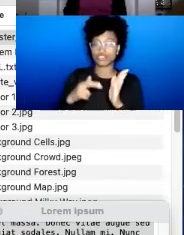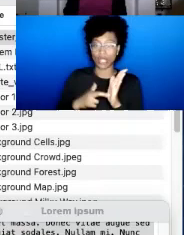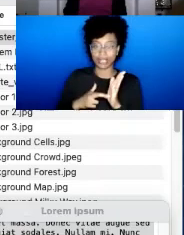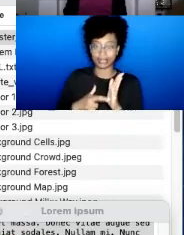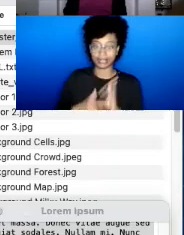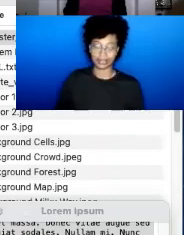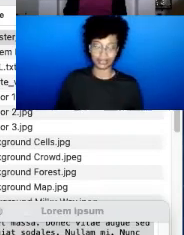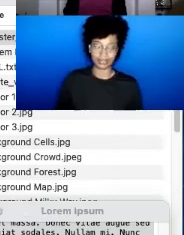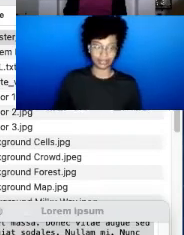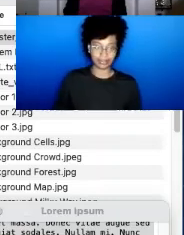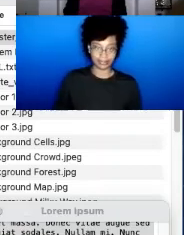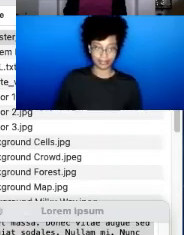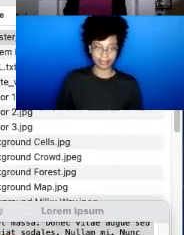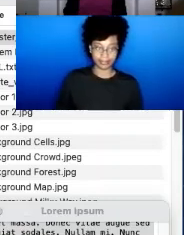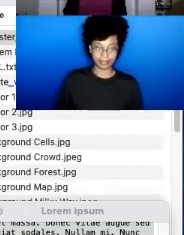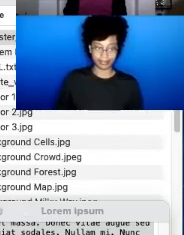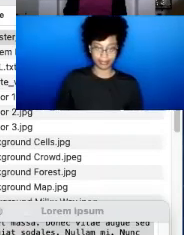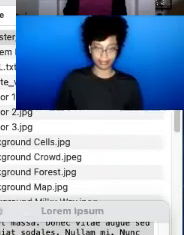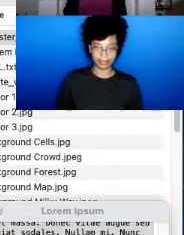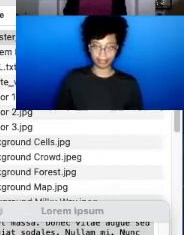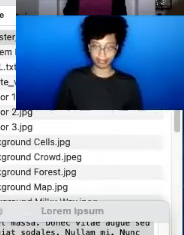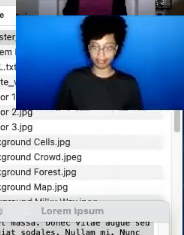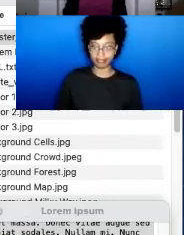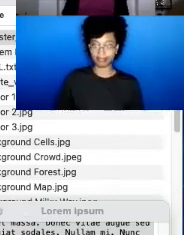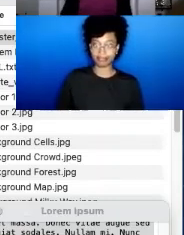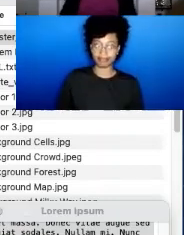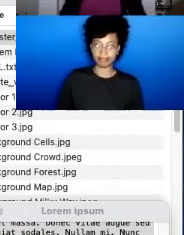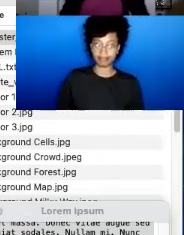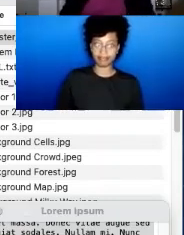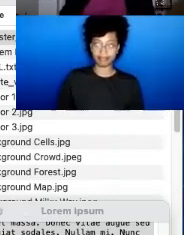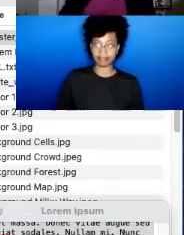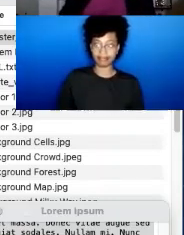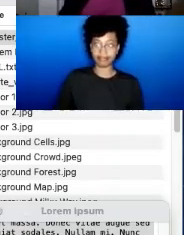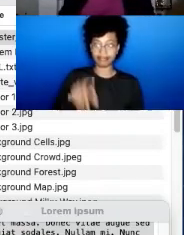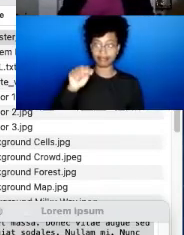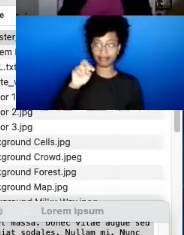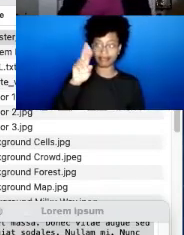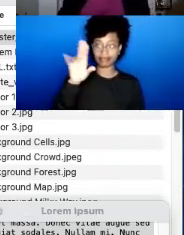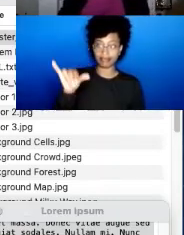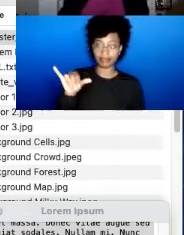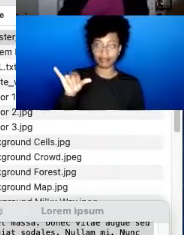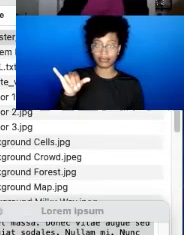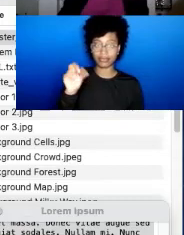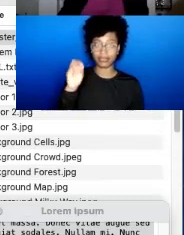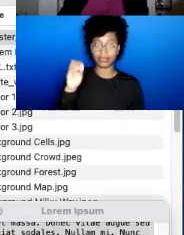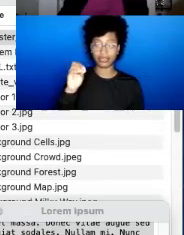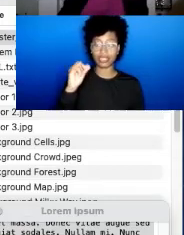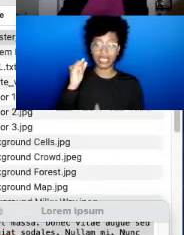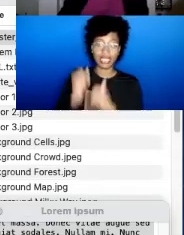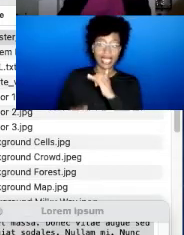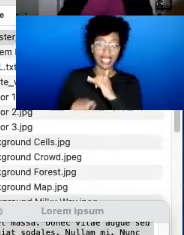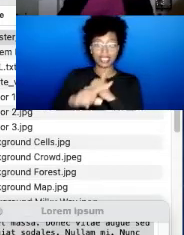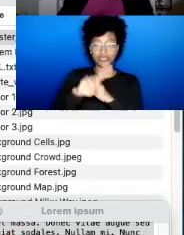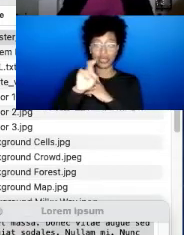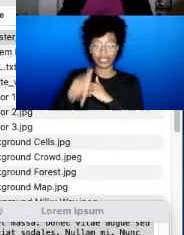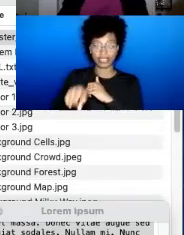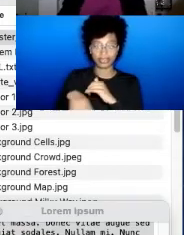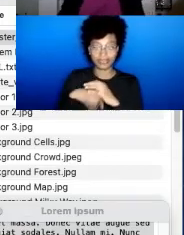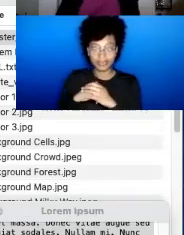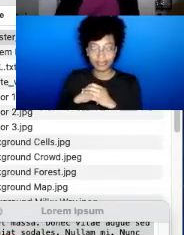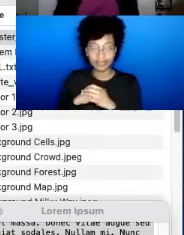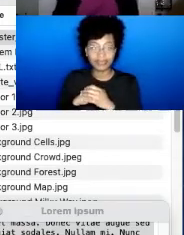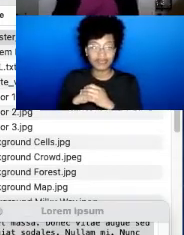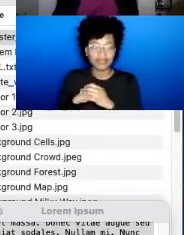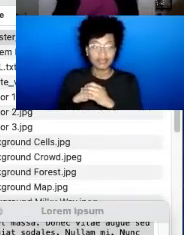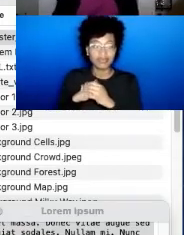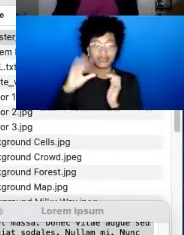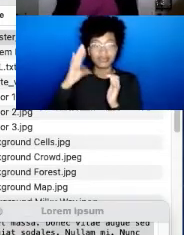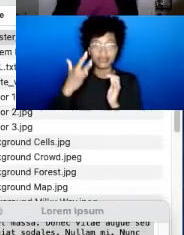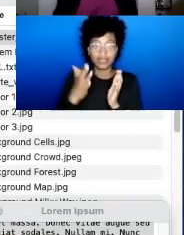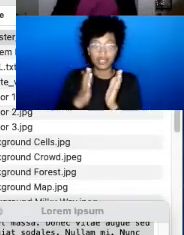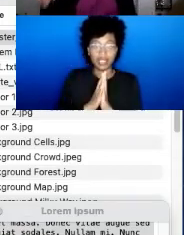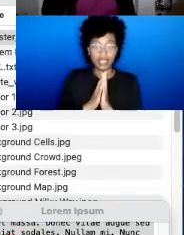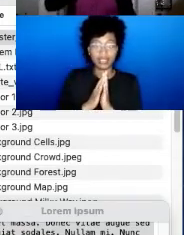07:41:55 >> TONY PALS: So the last question that seems to have been asked by multiple